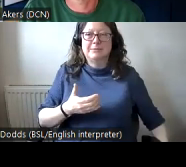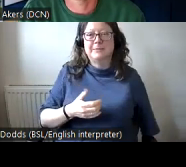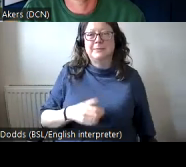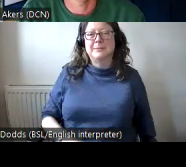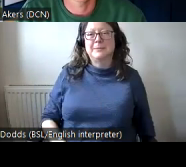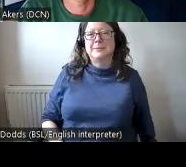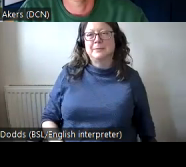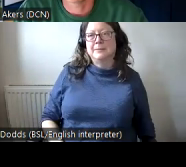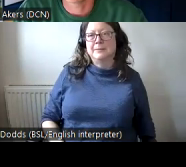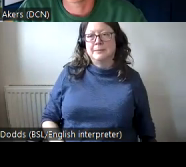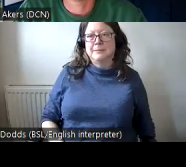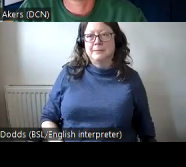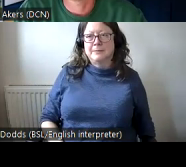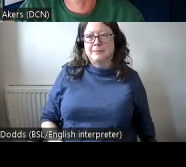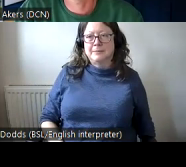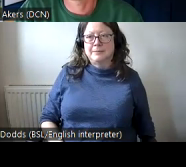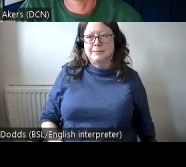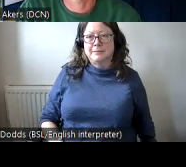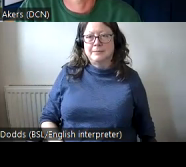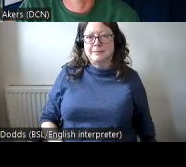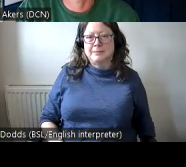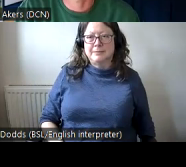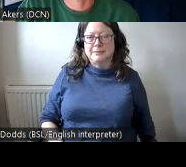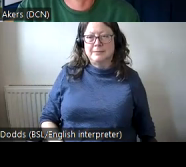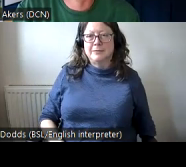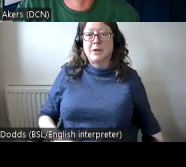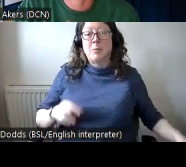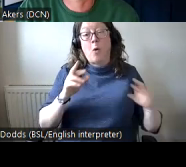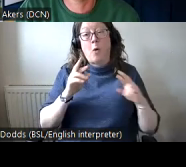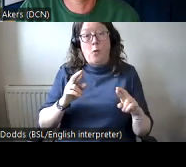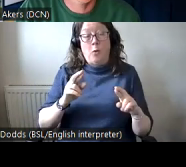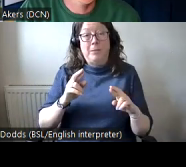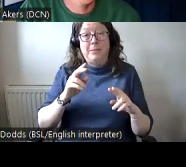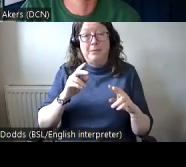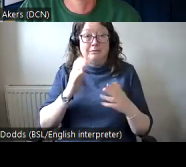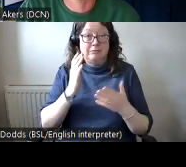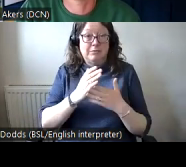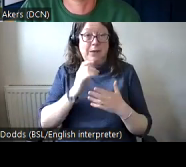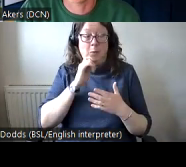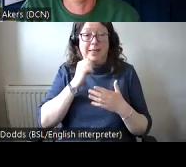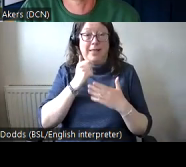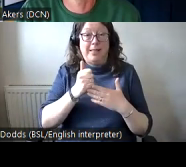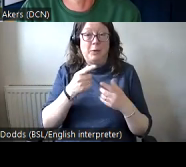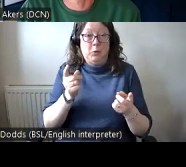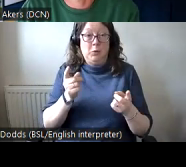and how you can use it. Hopefully it's going to help you with some of the data you have,